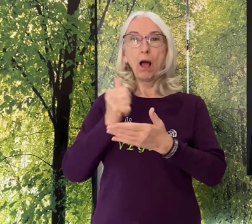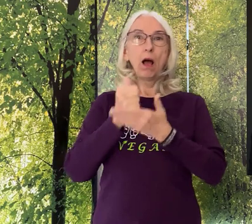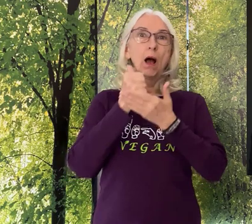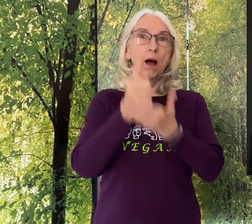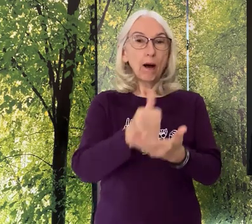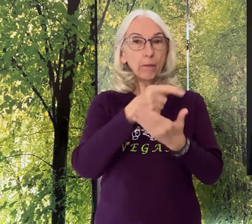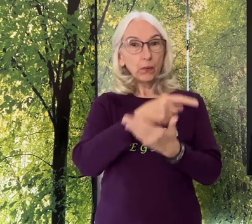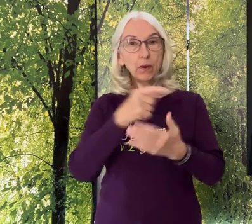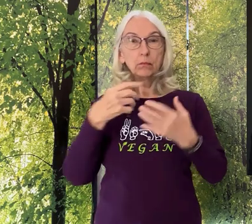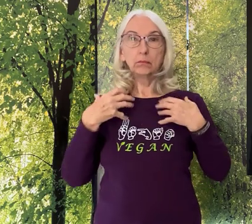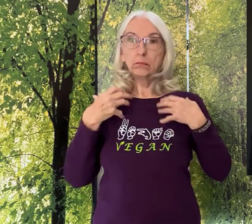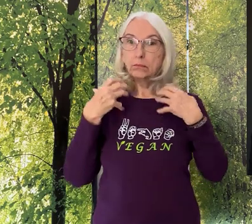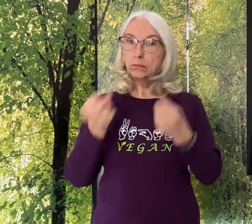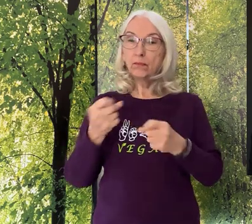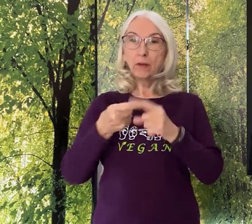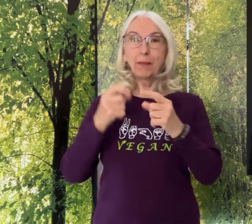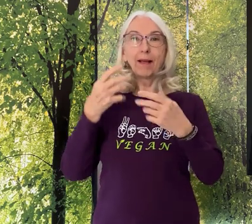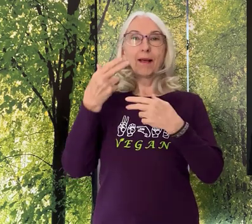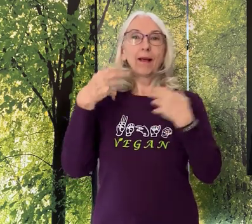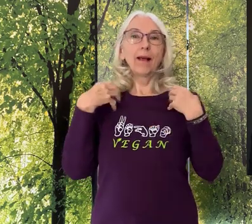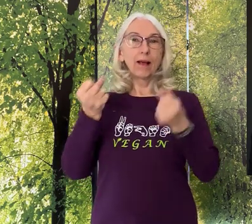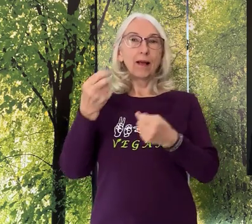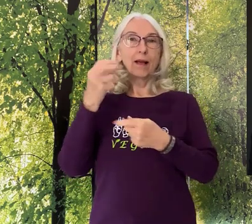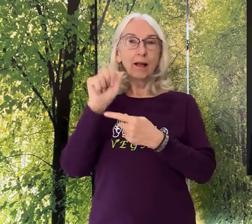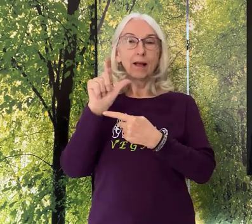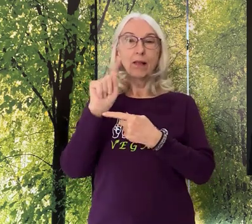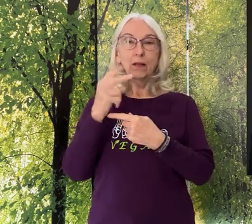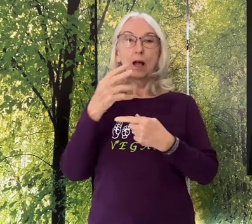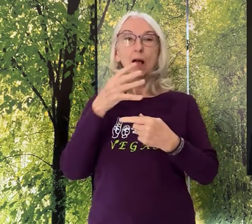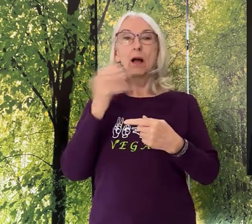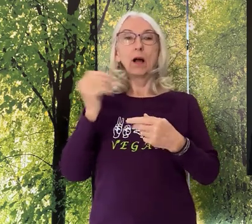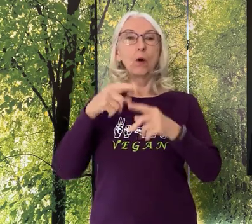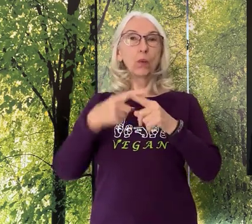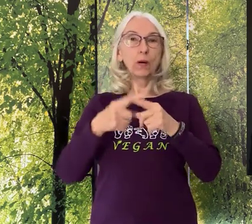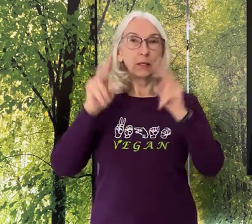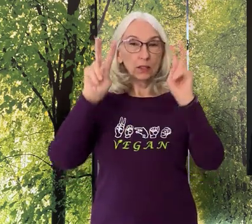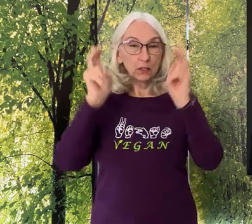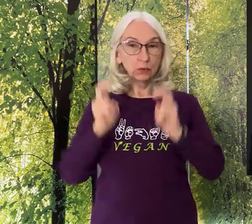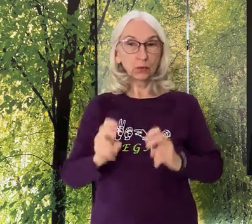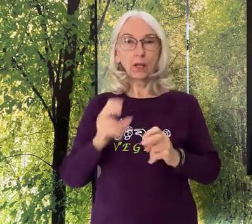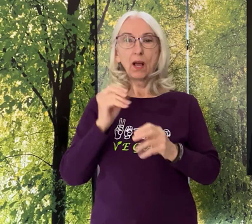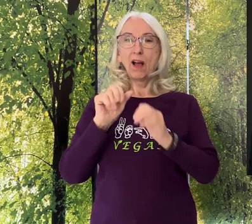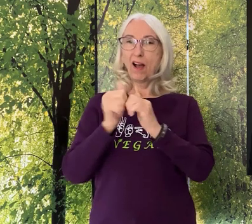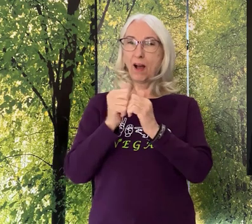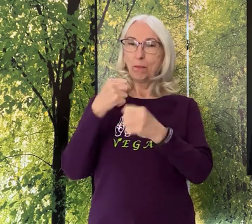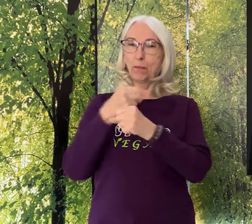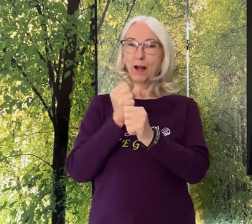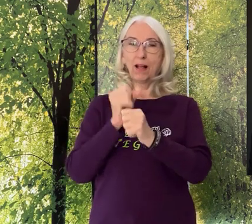helped her recover from health and weight issues and how making